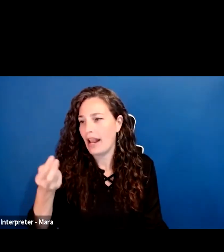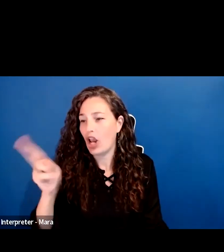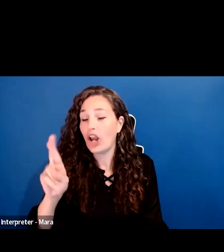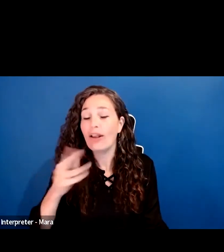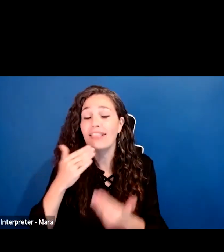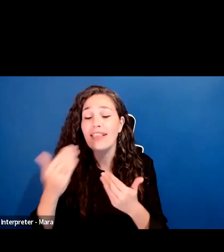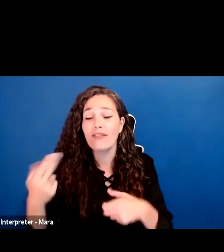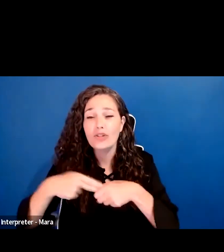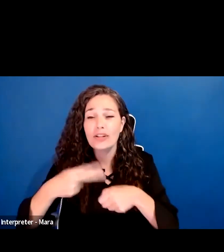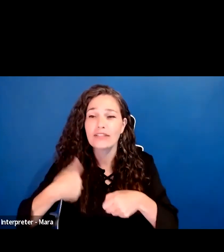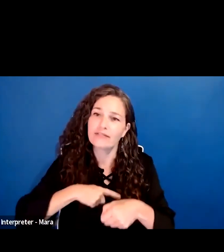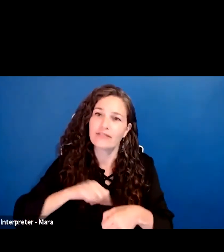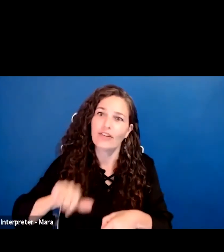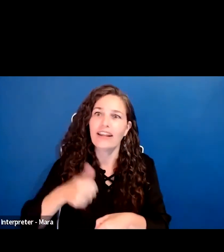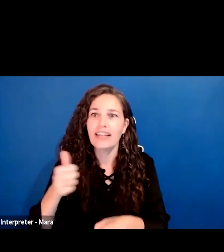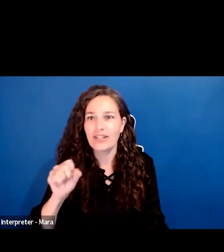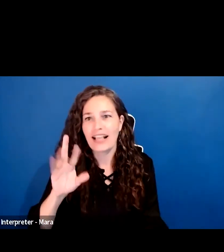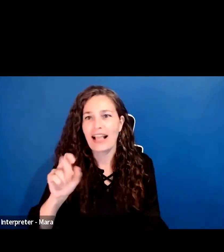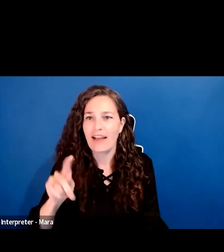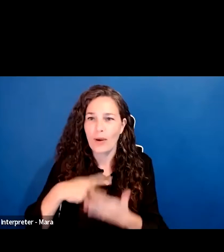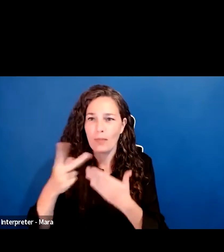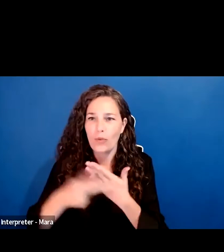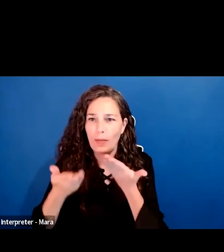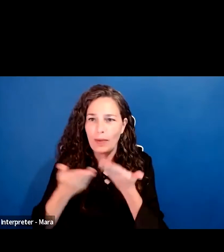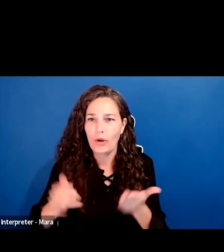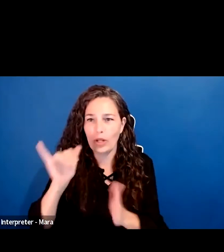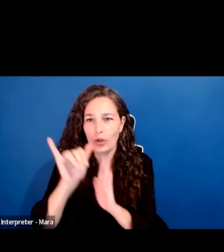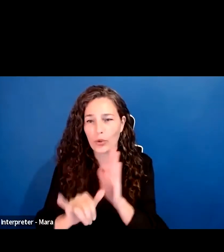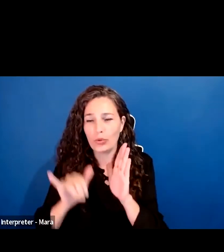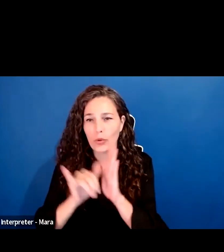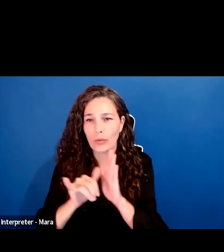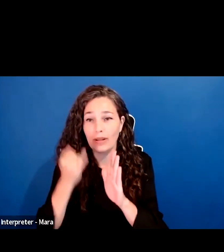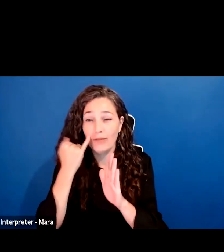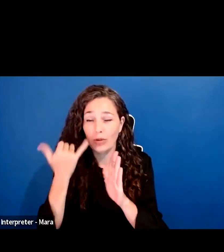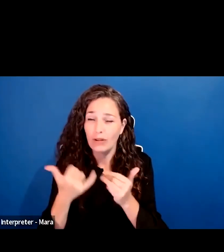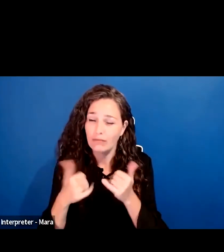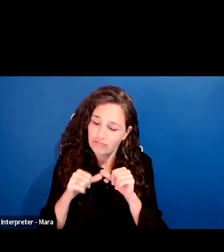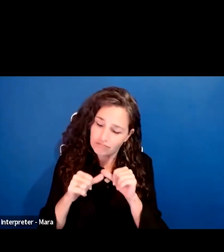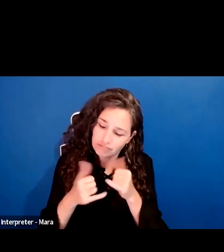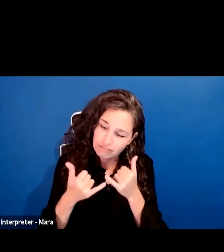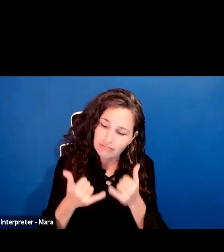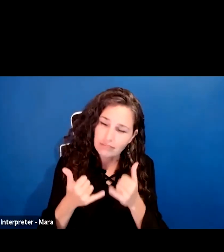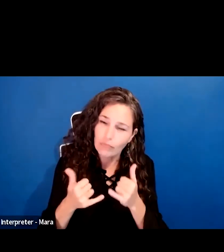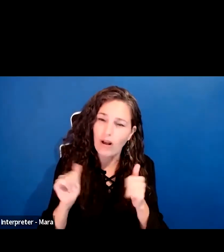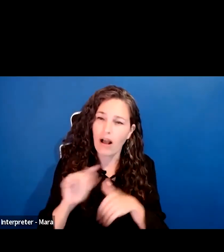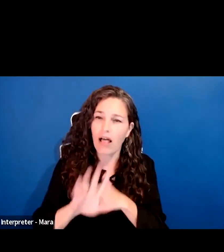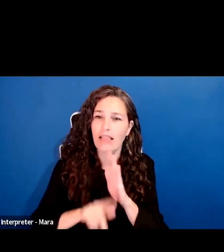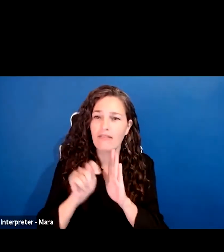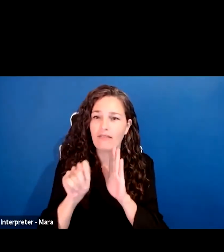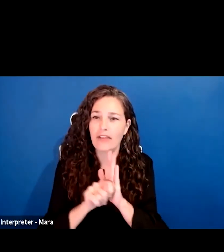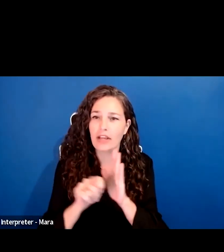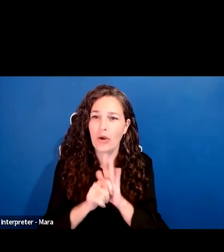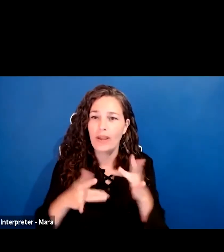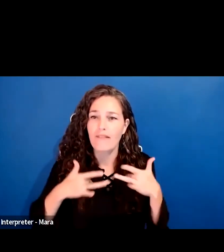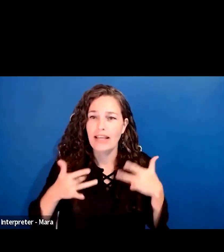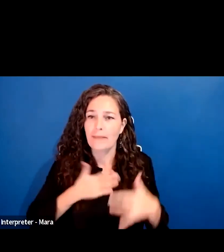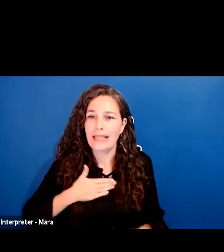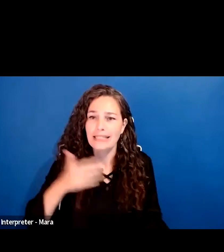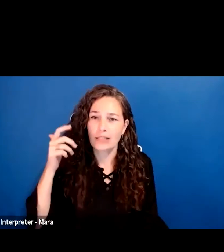for another SAG-AFTRA program on YouTube. To stay current with our video events, we invite you to subscribe to this channel